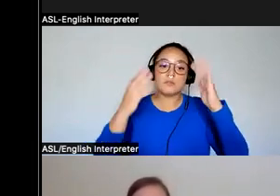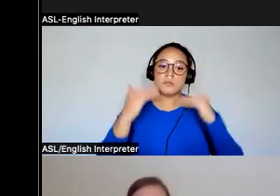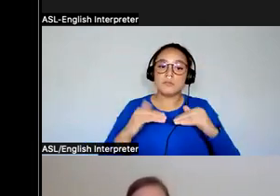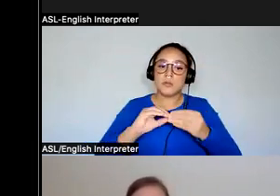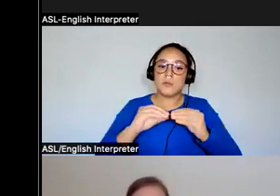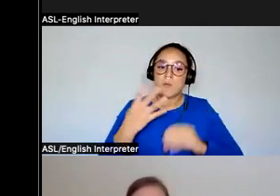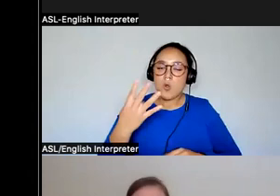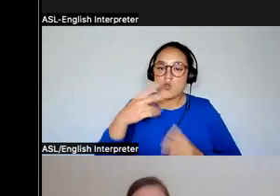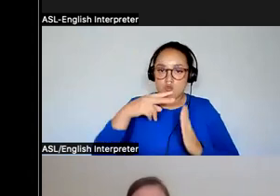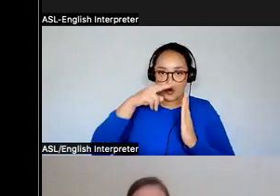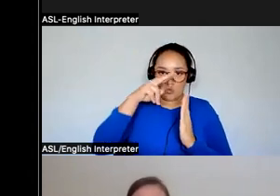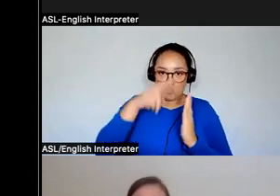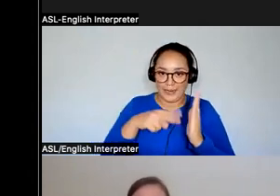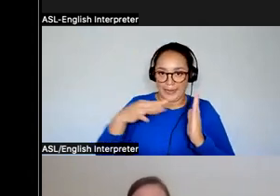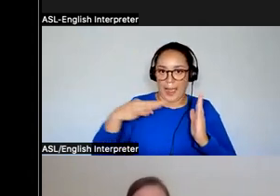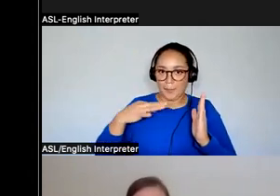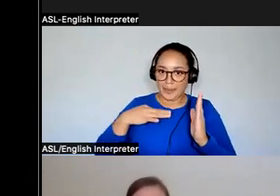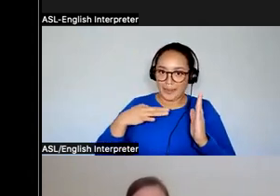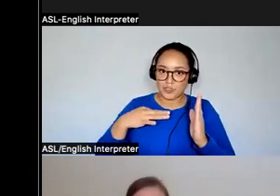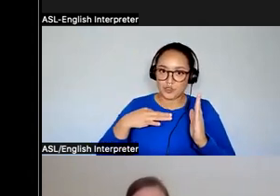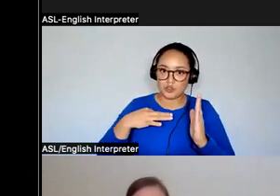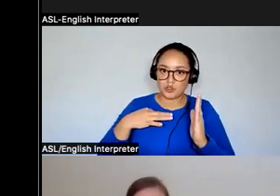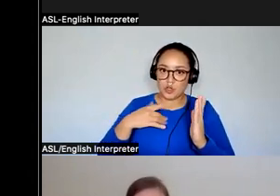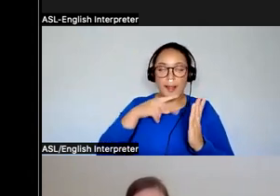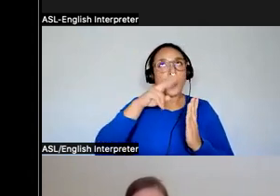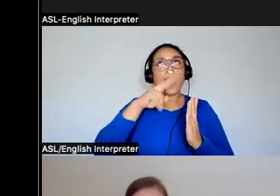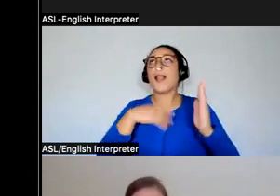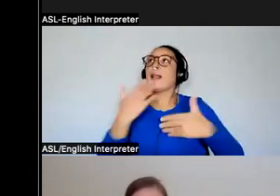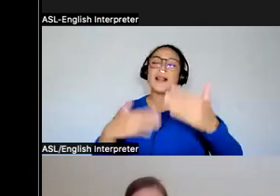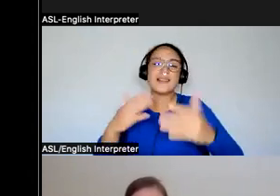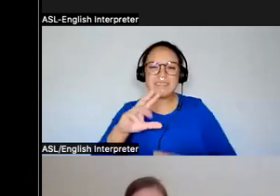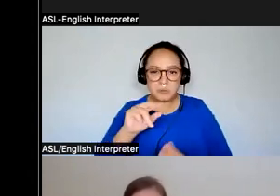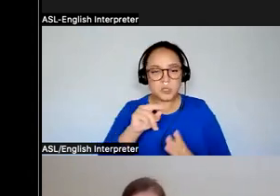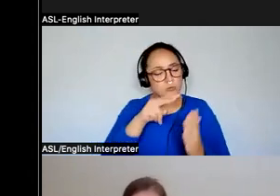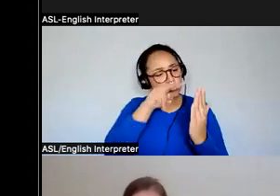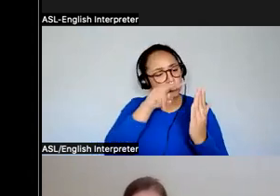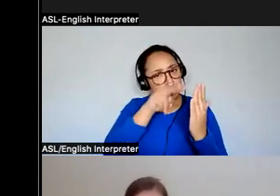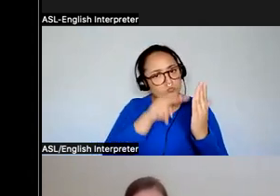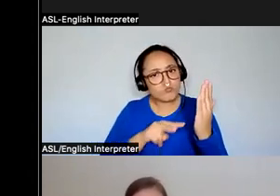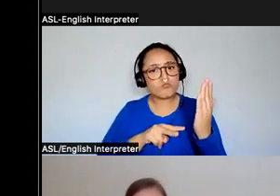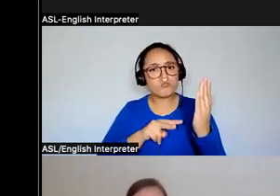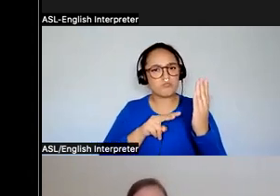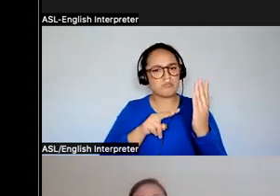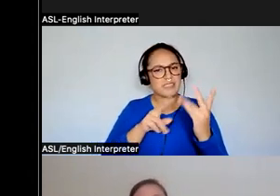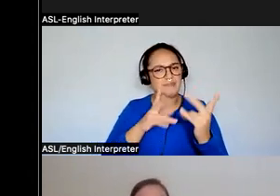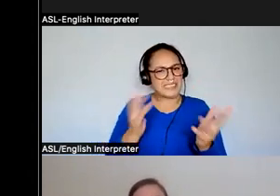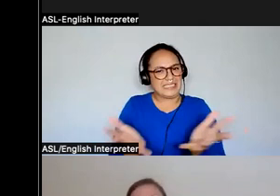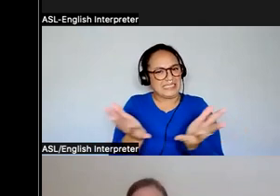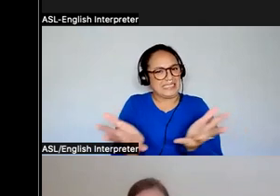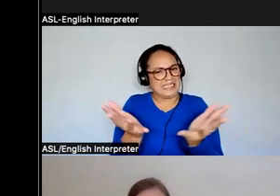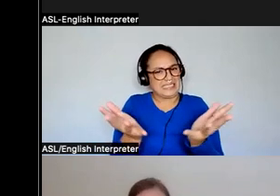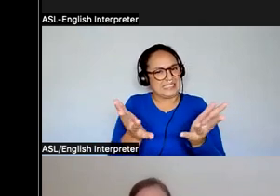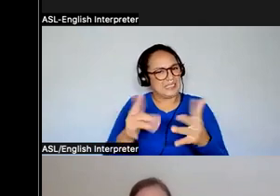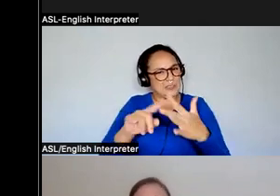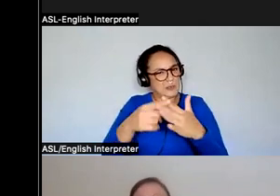It's important to really start early just so that you can see what's there, right, what